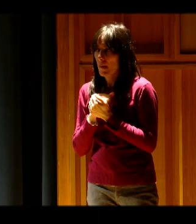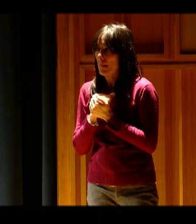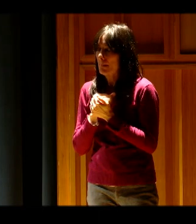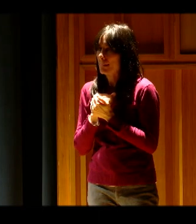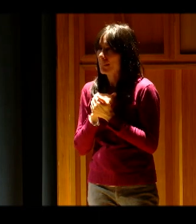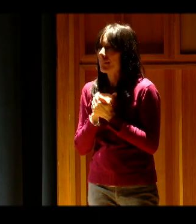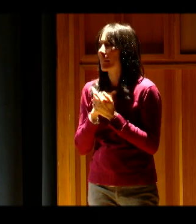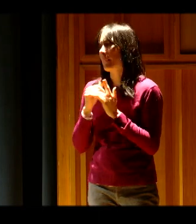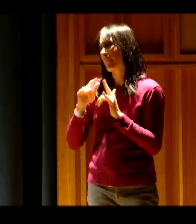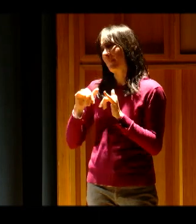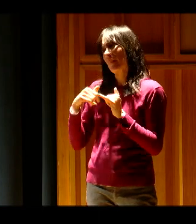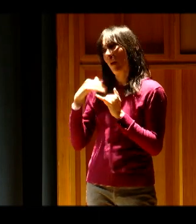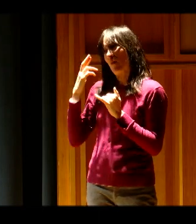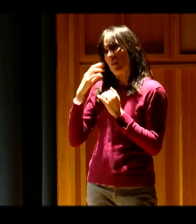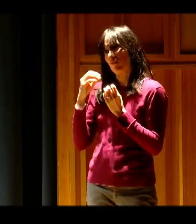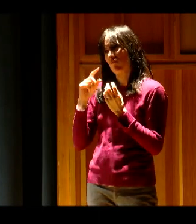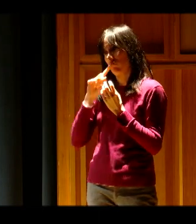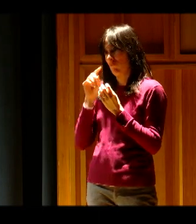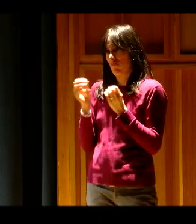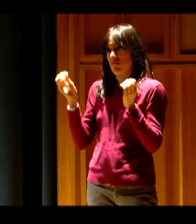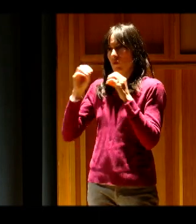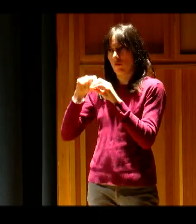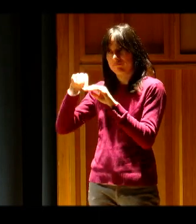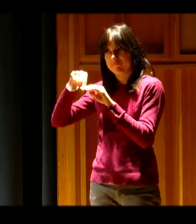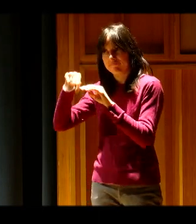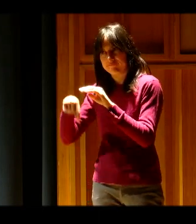And then there was this day where a friend called up and said